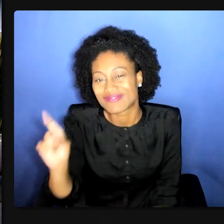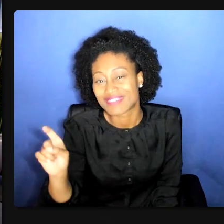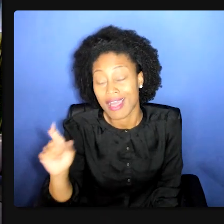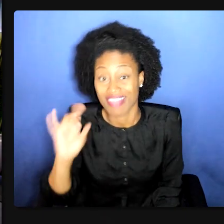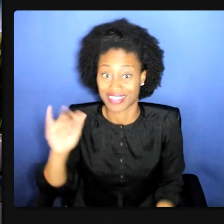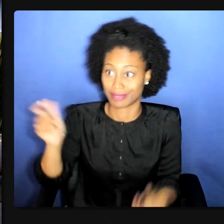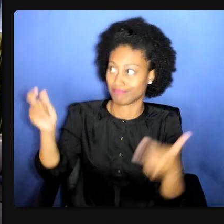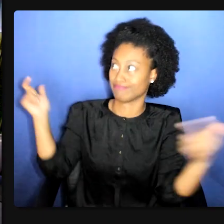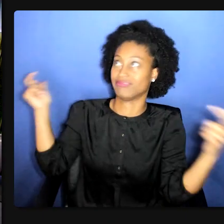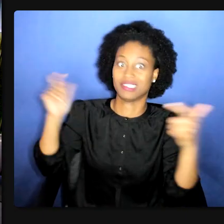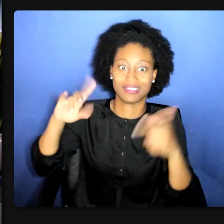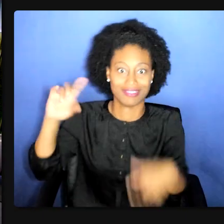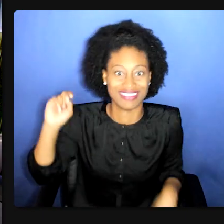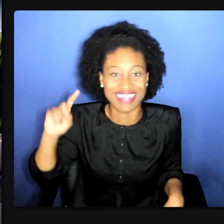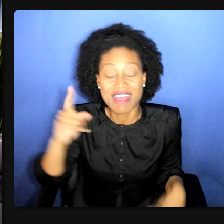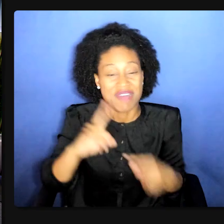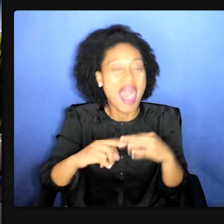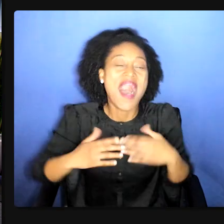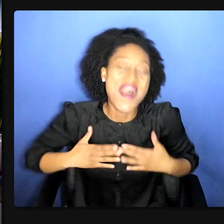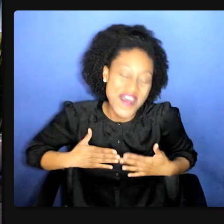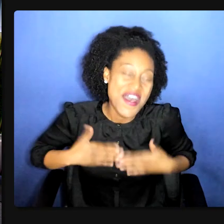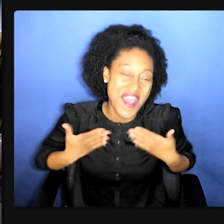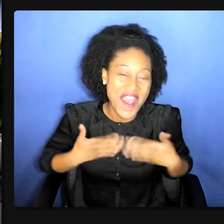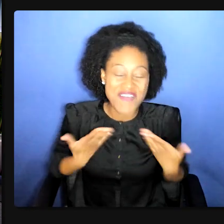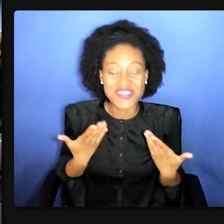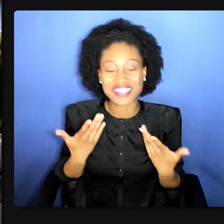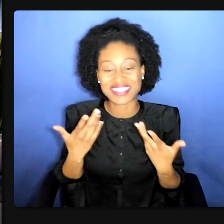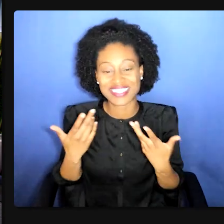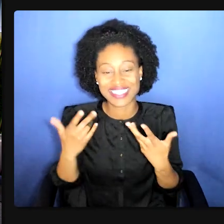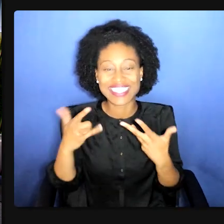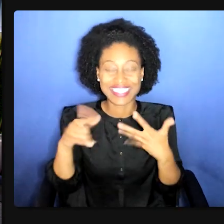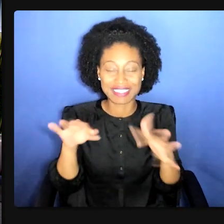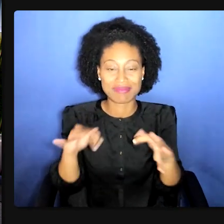very big question uh but i'm happy to to you know take it from from a couple pieces of